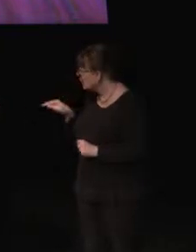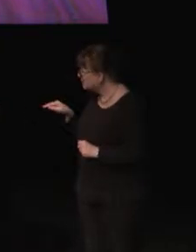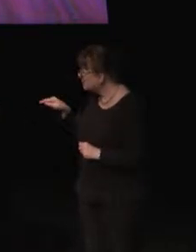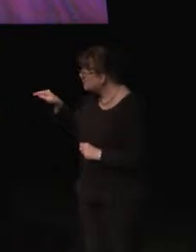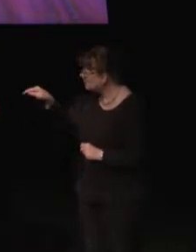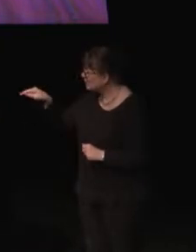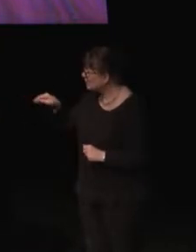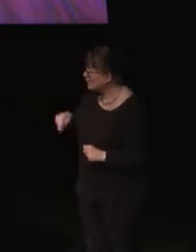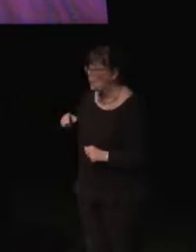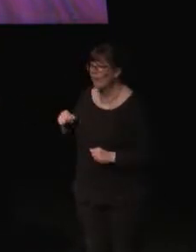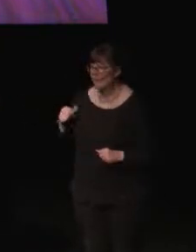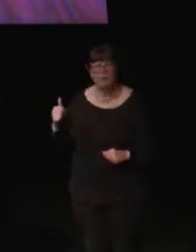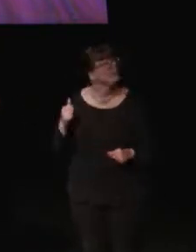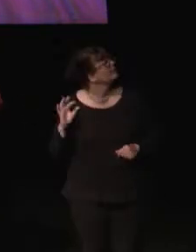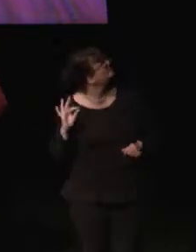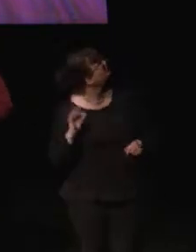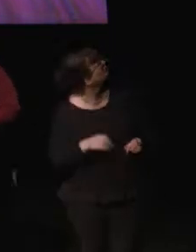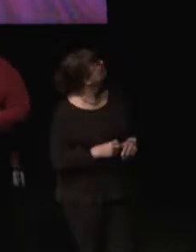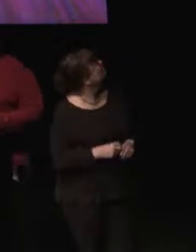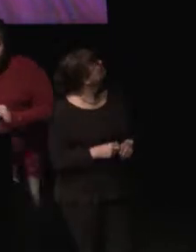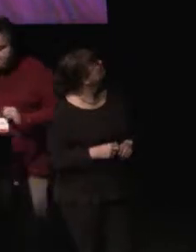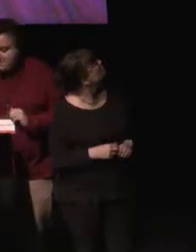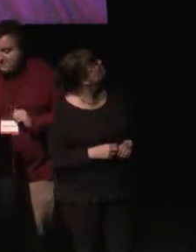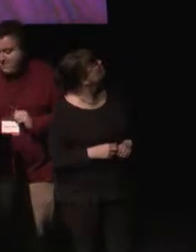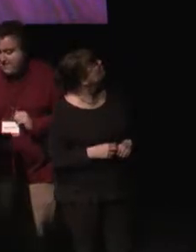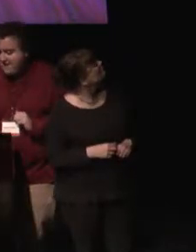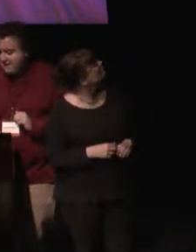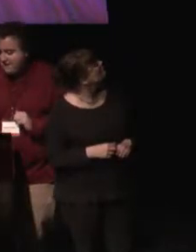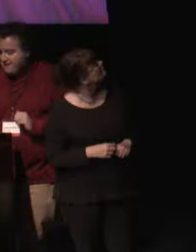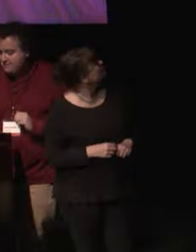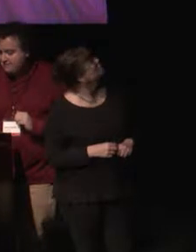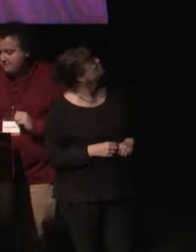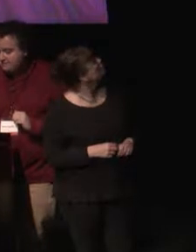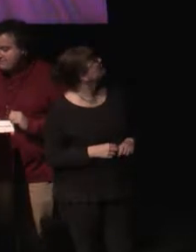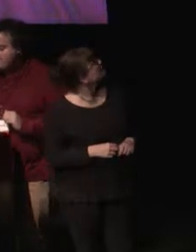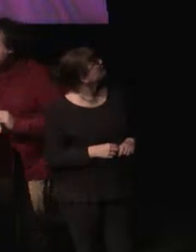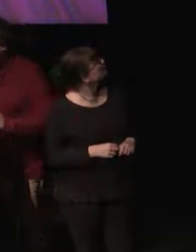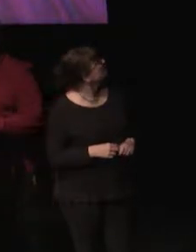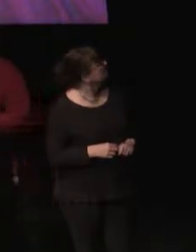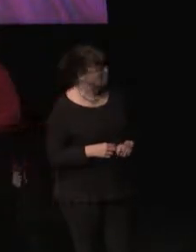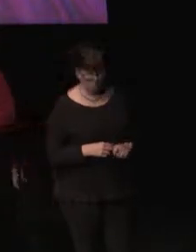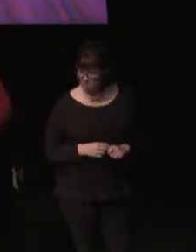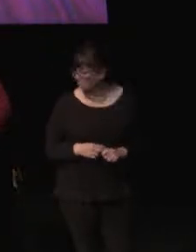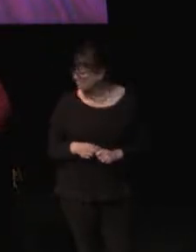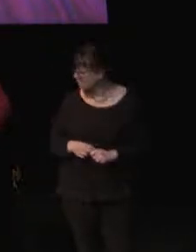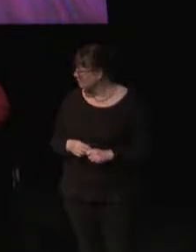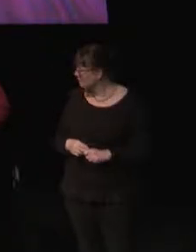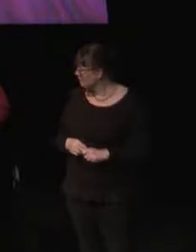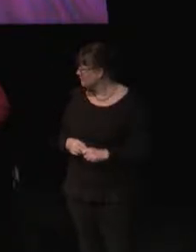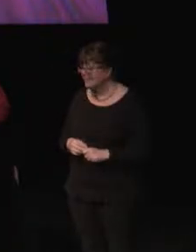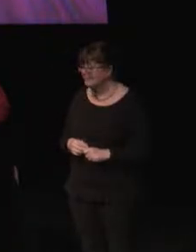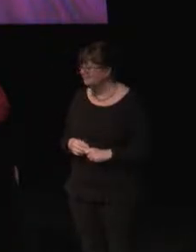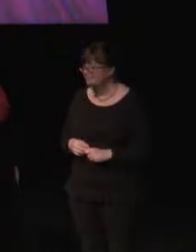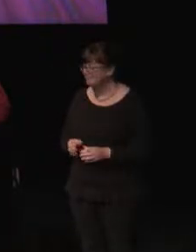Oh, that would help. Thank you Tara. Erm... Never mind, that didn't help. - LAUGHS